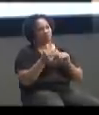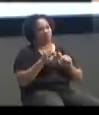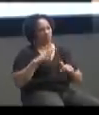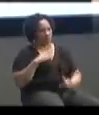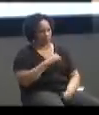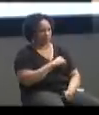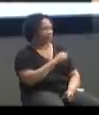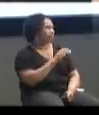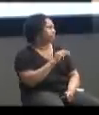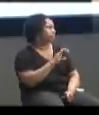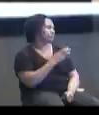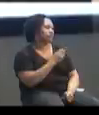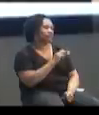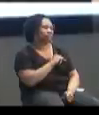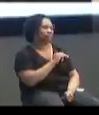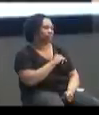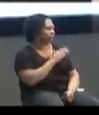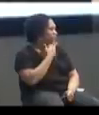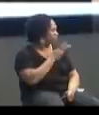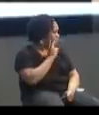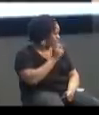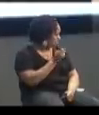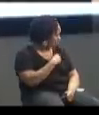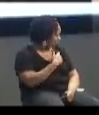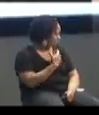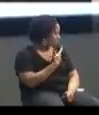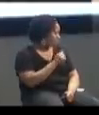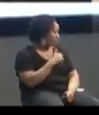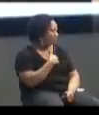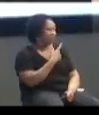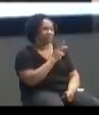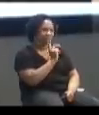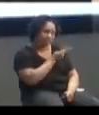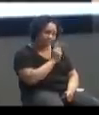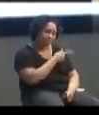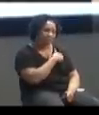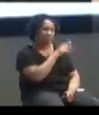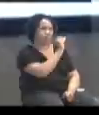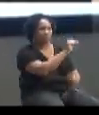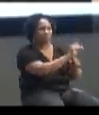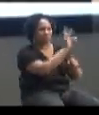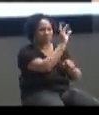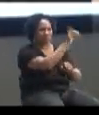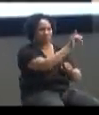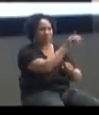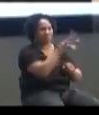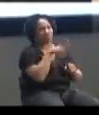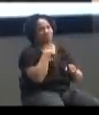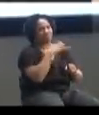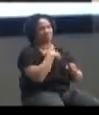MICHELLE, IT'S SO GOOD TO HAVE YOU BACK IN GEORGIA. I KEEP GIVING HER A HARD TIME FOR BEING IN D.C.